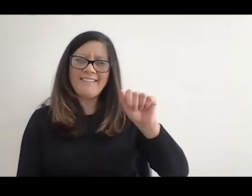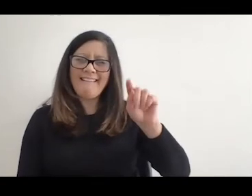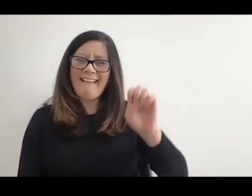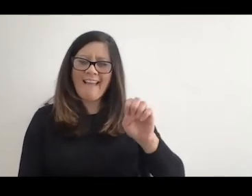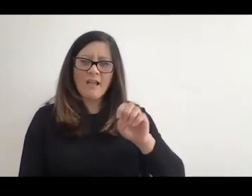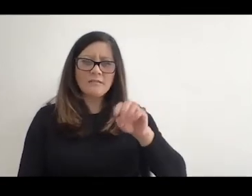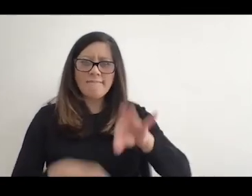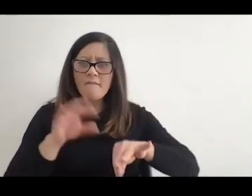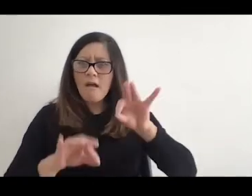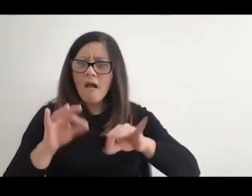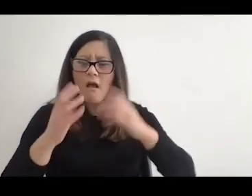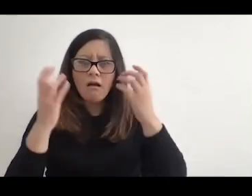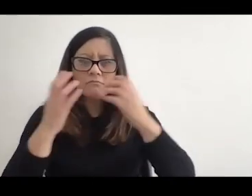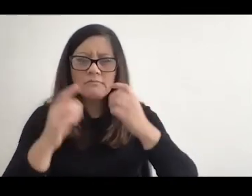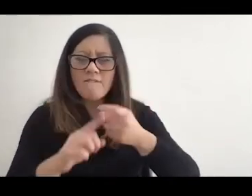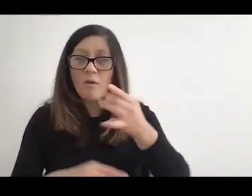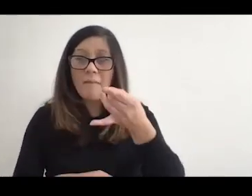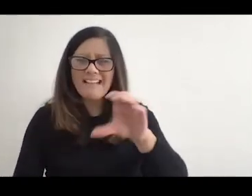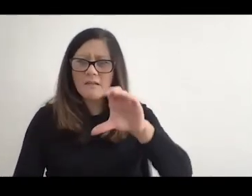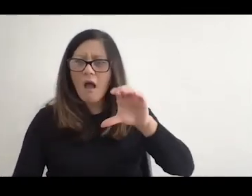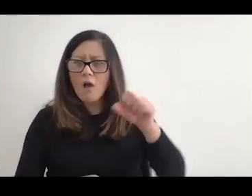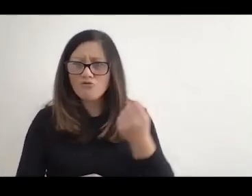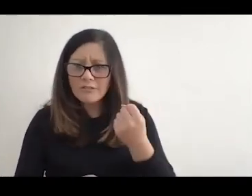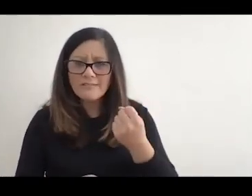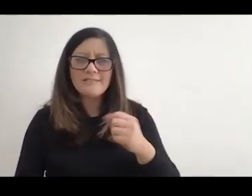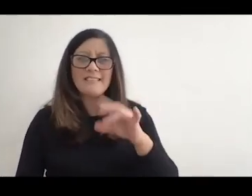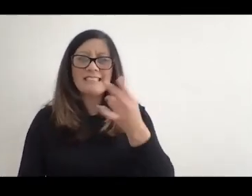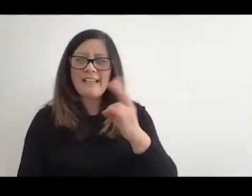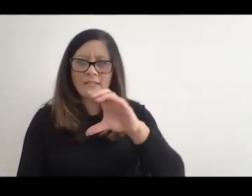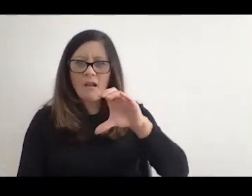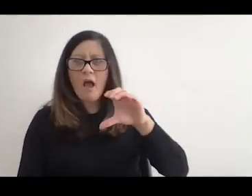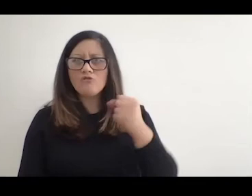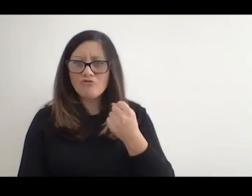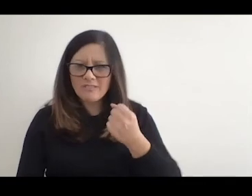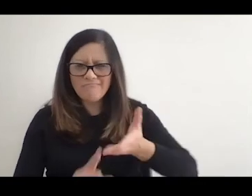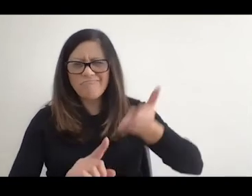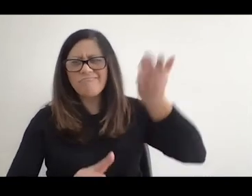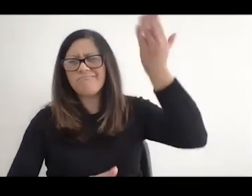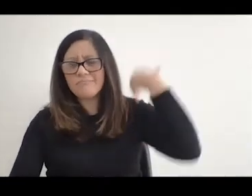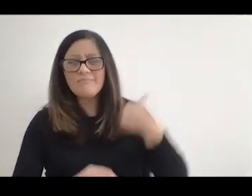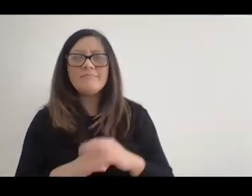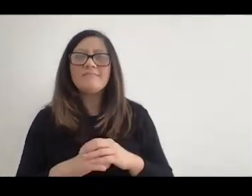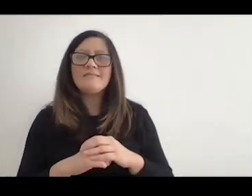things from the 1800s late 1700s, so the concept and the idea of